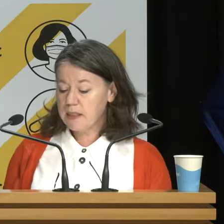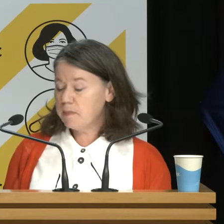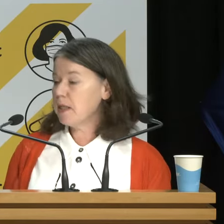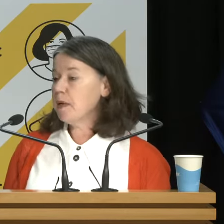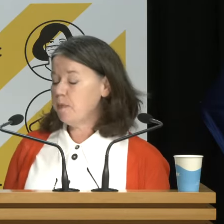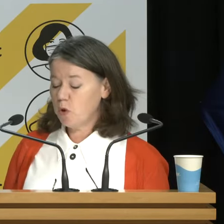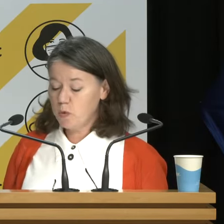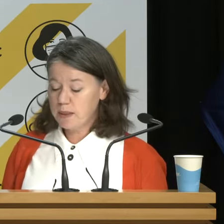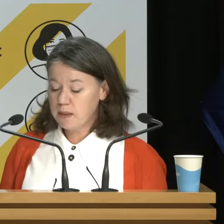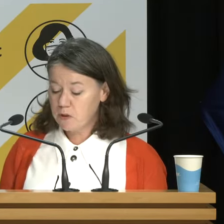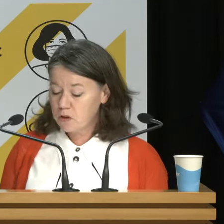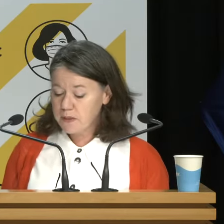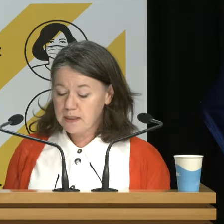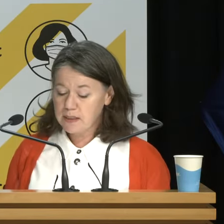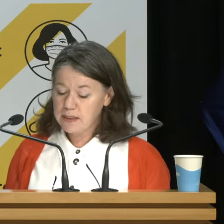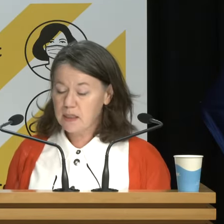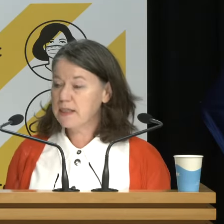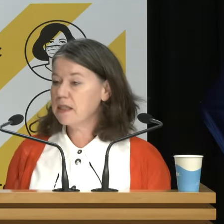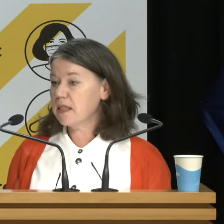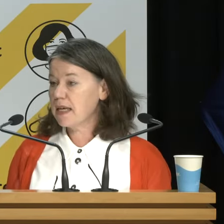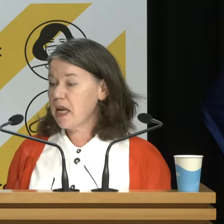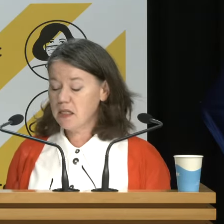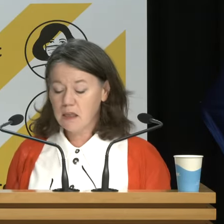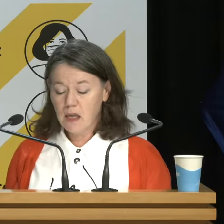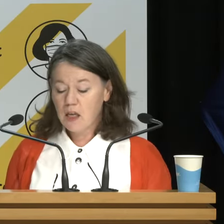Many members of the mission of honourable and staff are working with Auckland regional